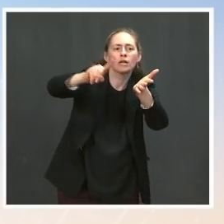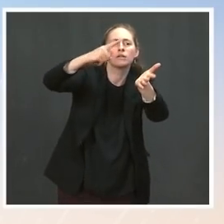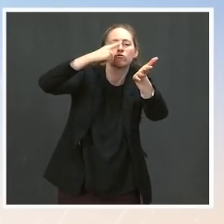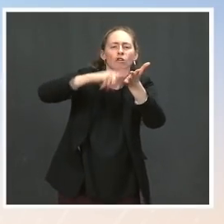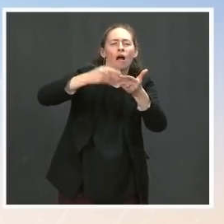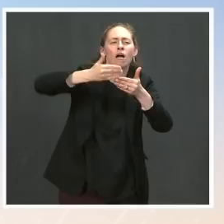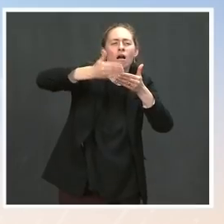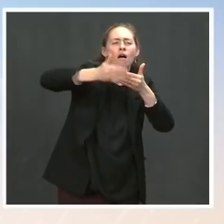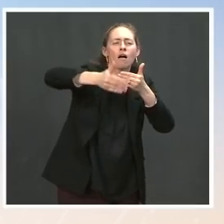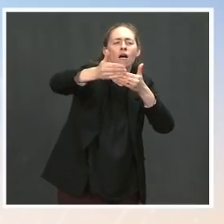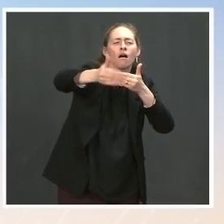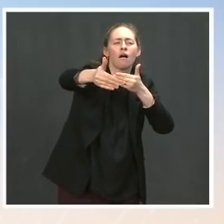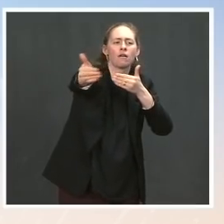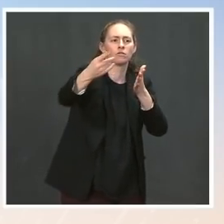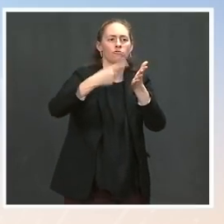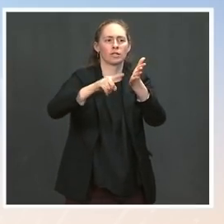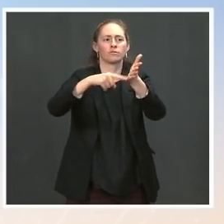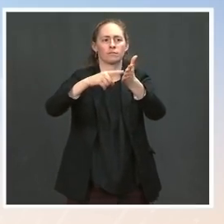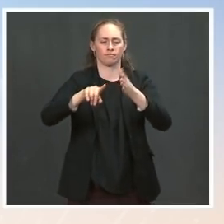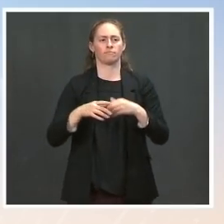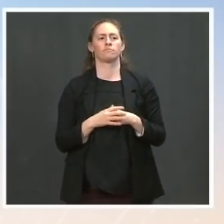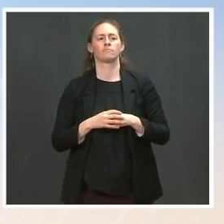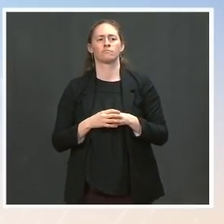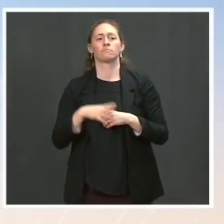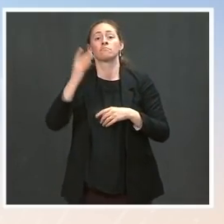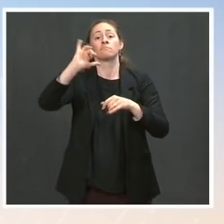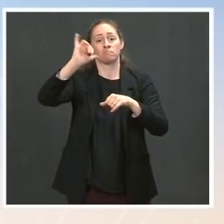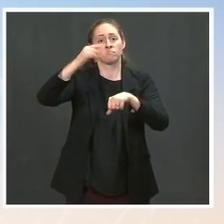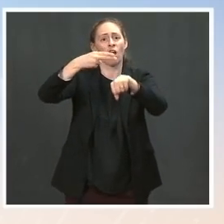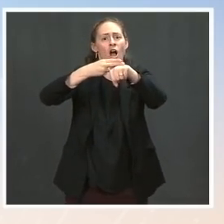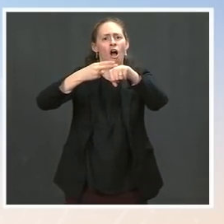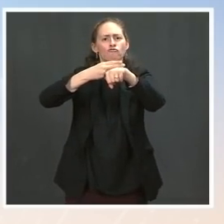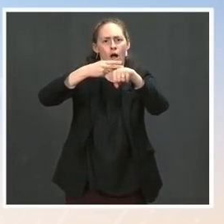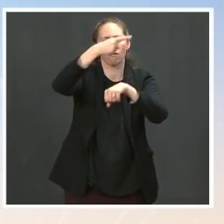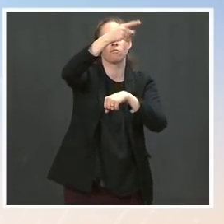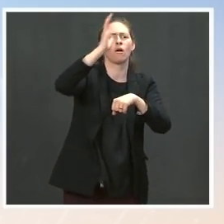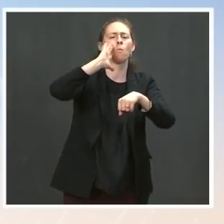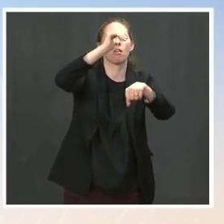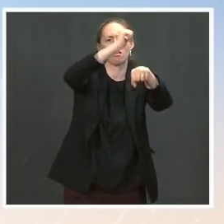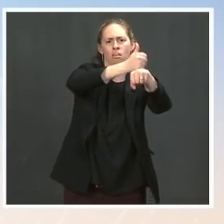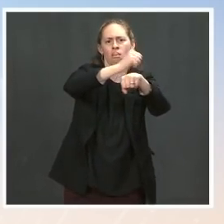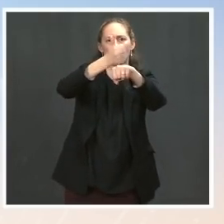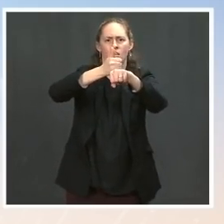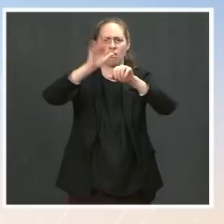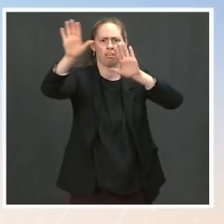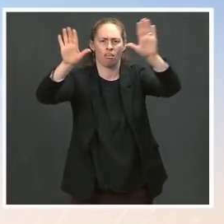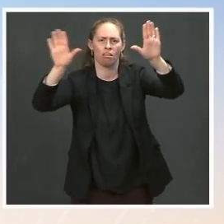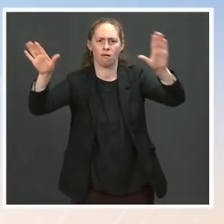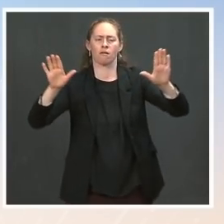a large contingent of migrants. As with any diplomatic discussion, these discussions happen at several levels.